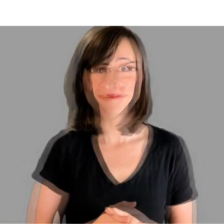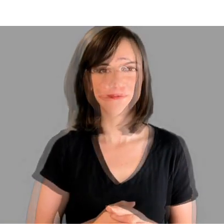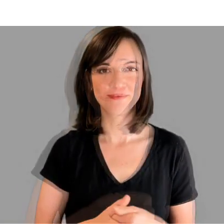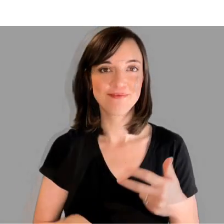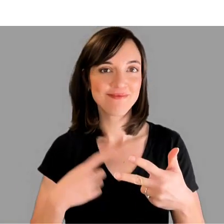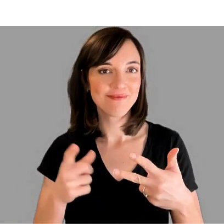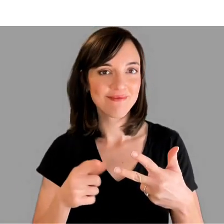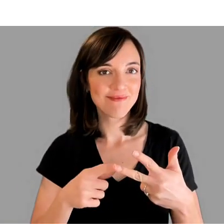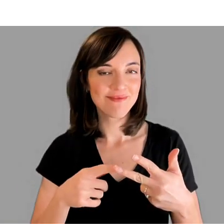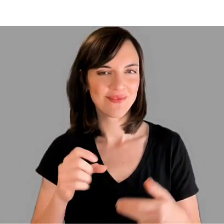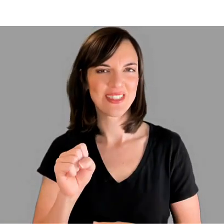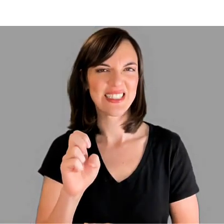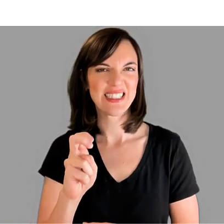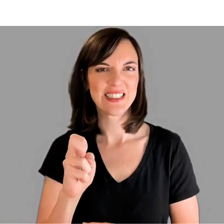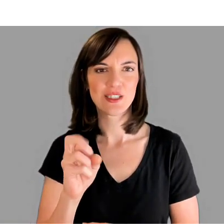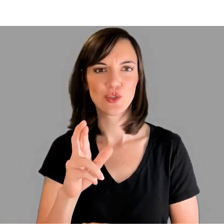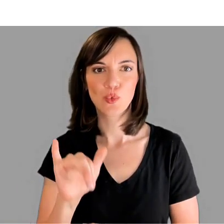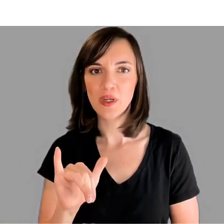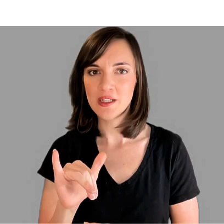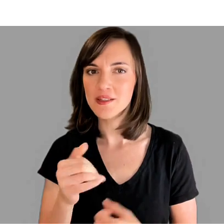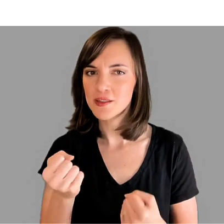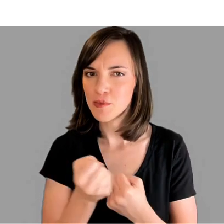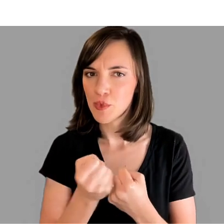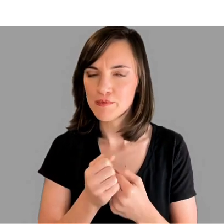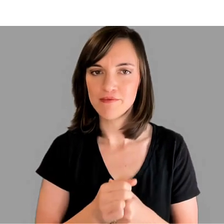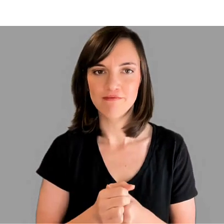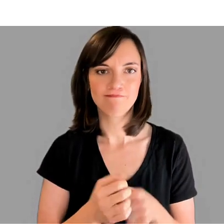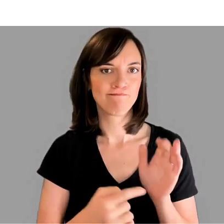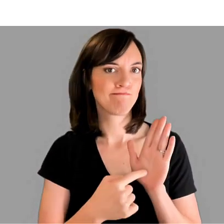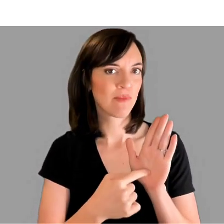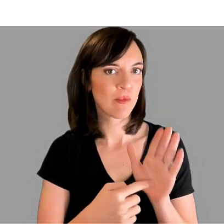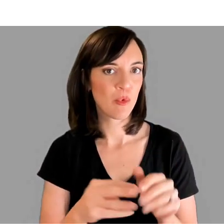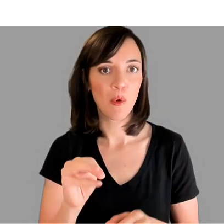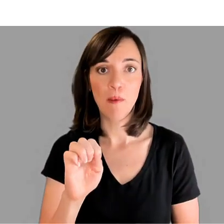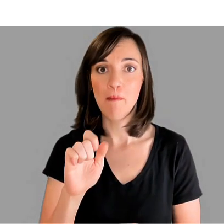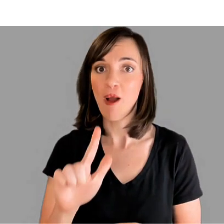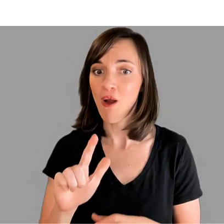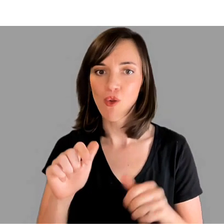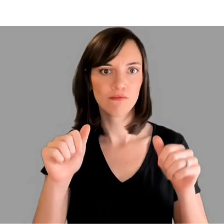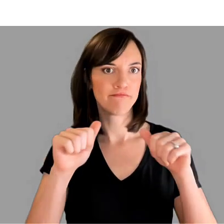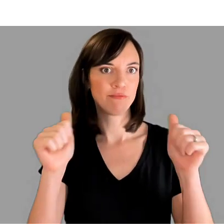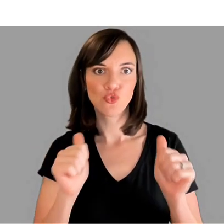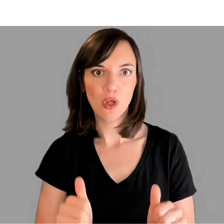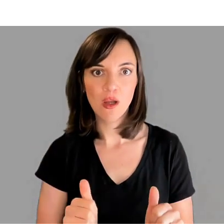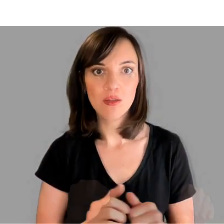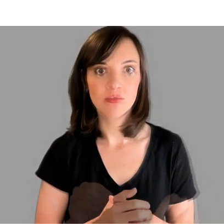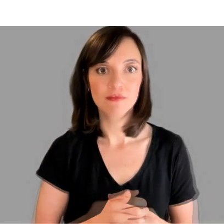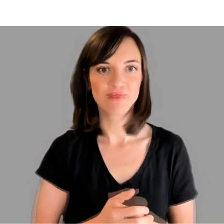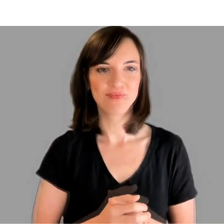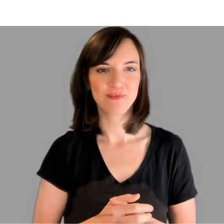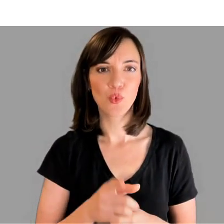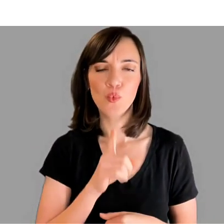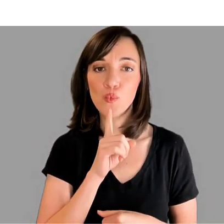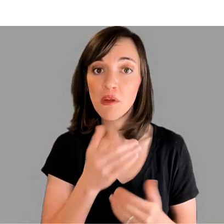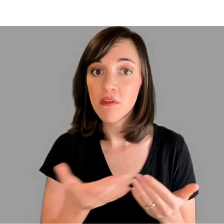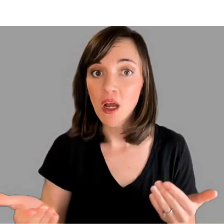manipulatives, real-life objects, physical activities, or multimedia presentations.